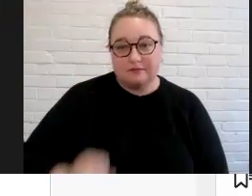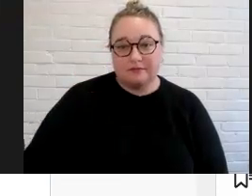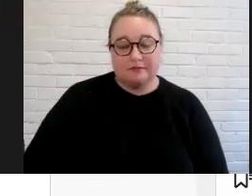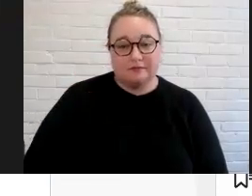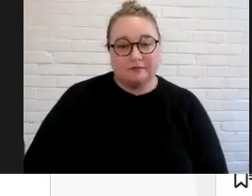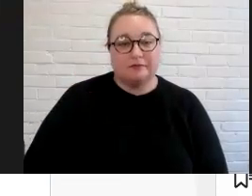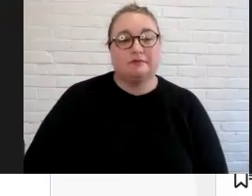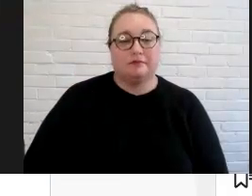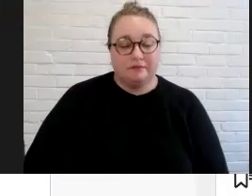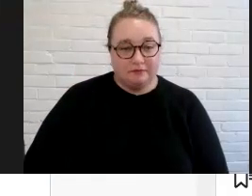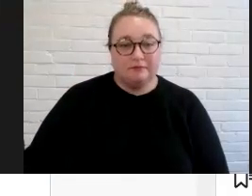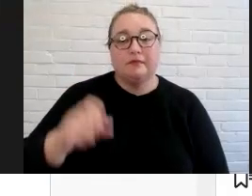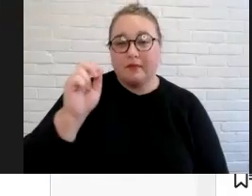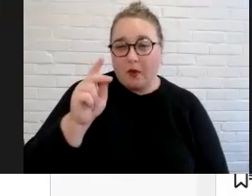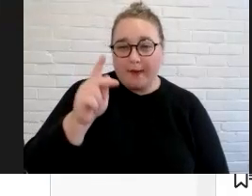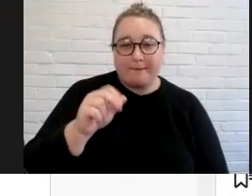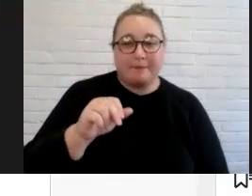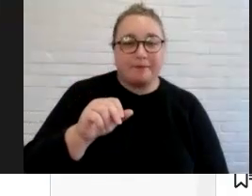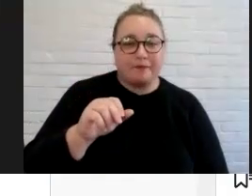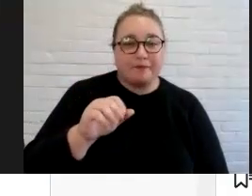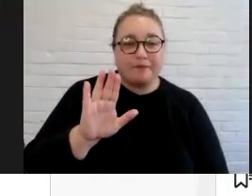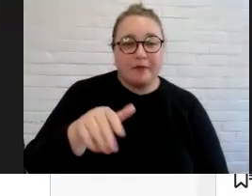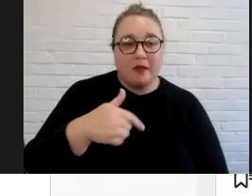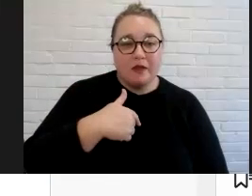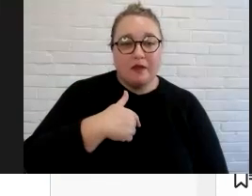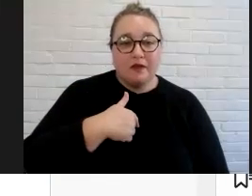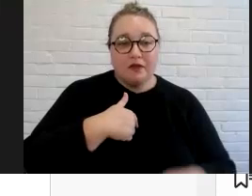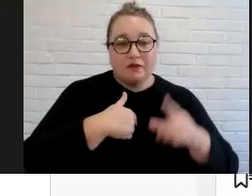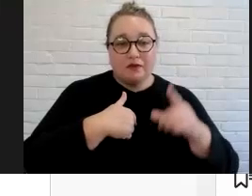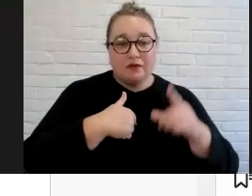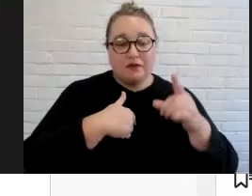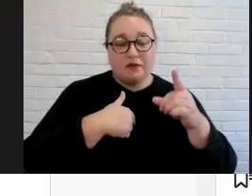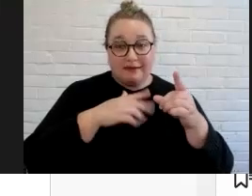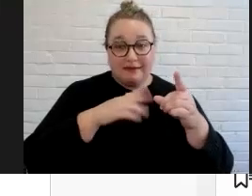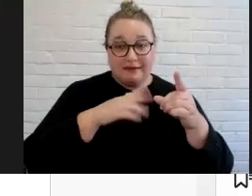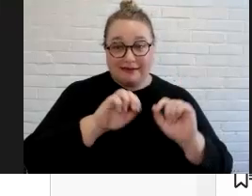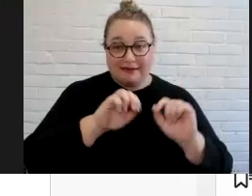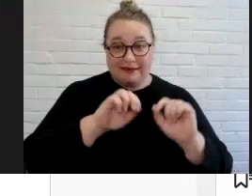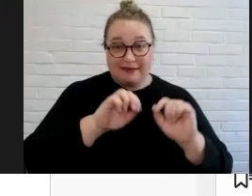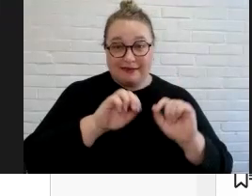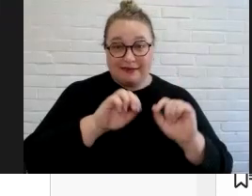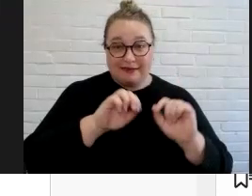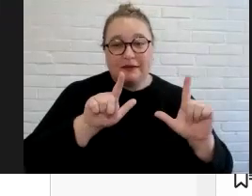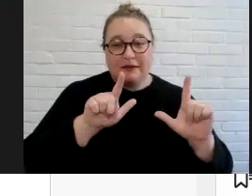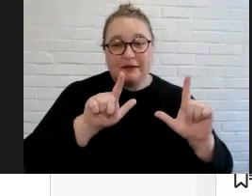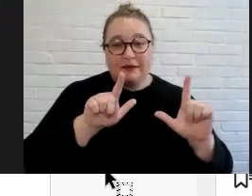Okay. So what I'm looking at is, maybe we can, zoom in just a bit.